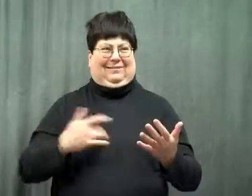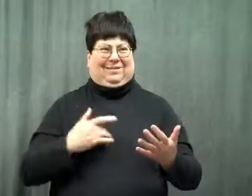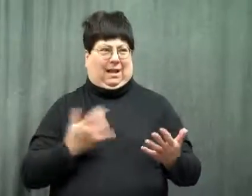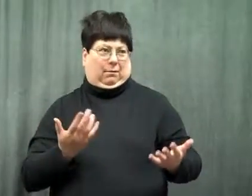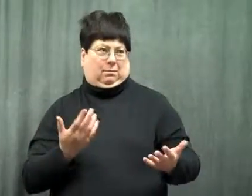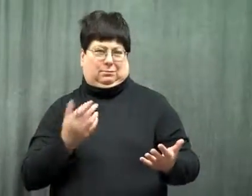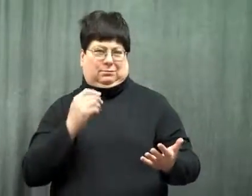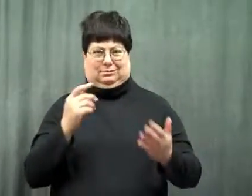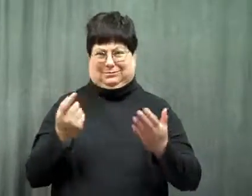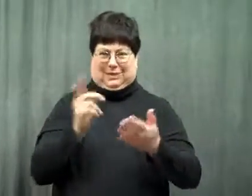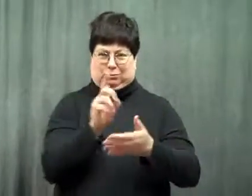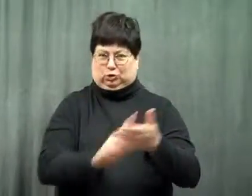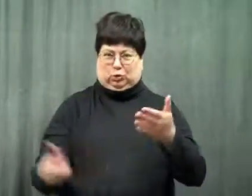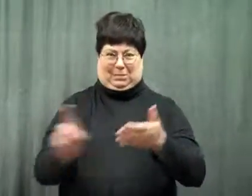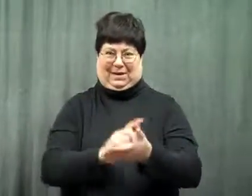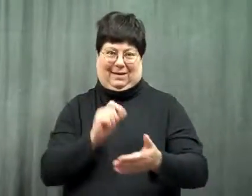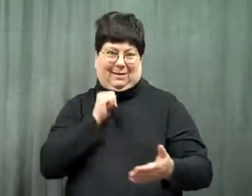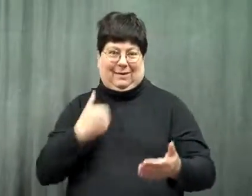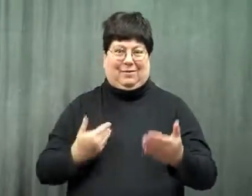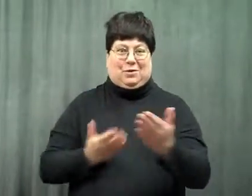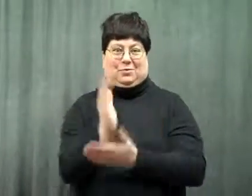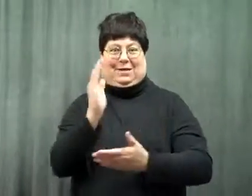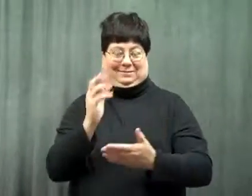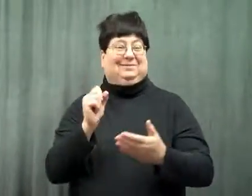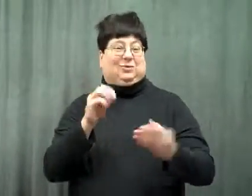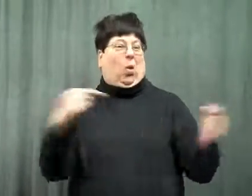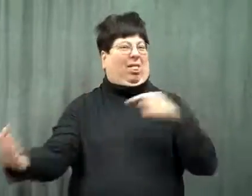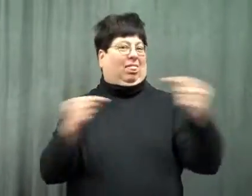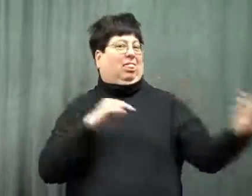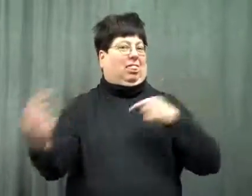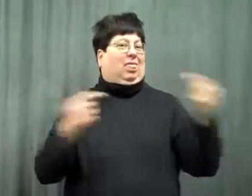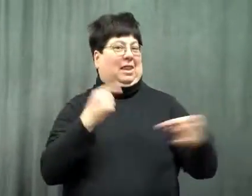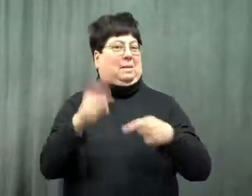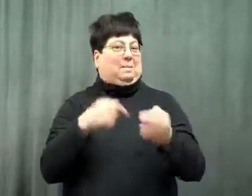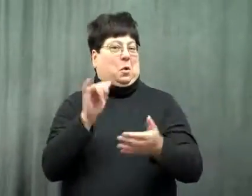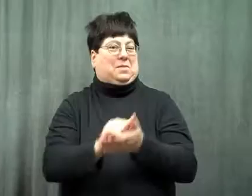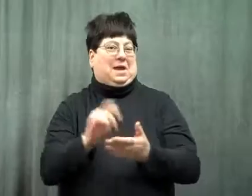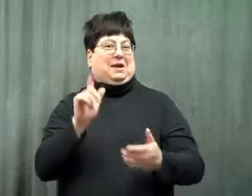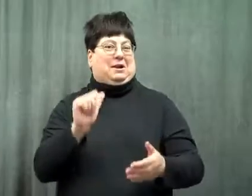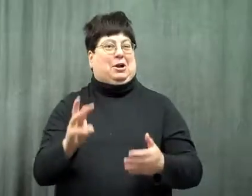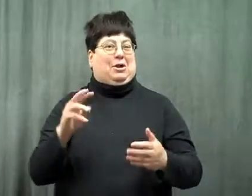They feel it would be discriminatory and a violation of their rights. So there's a lot of back and forth on this new law,